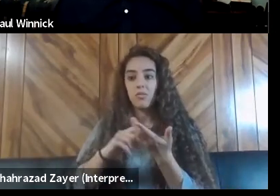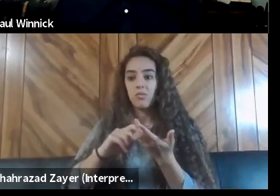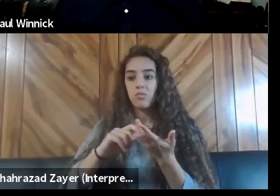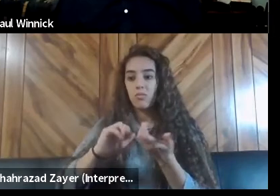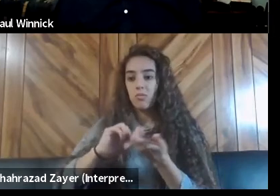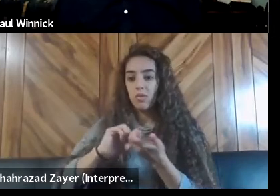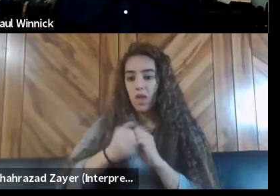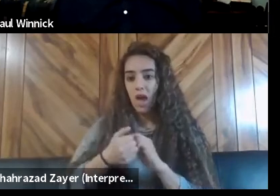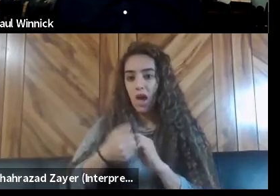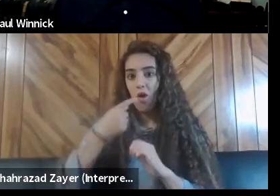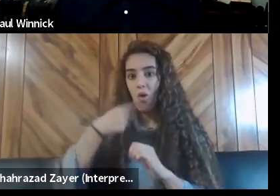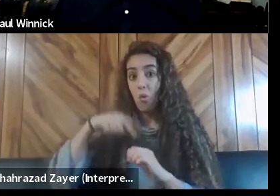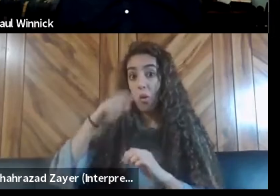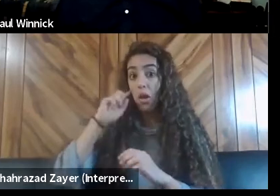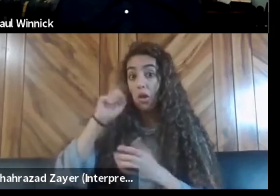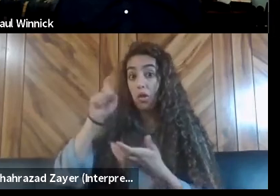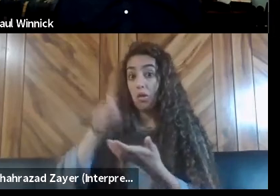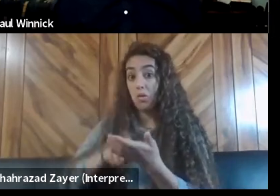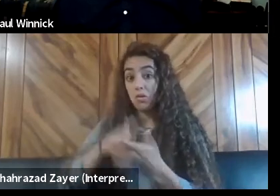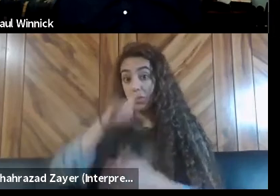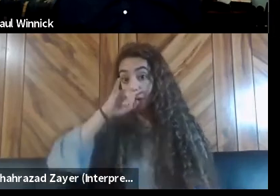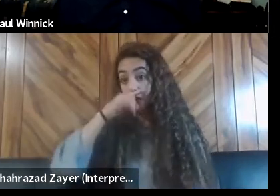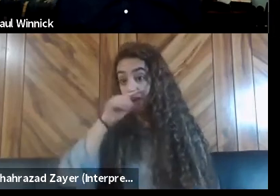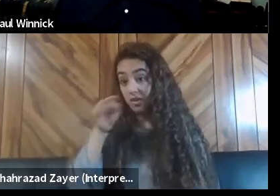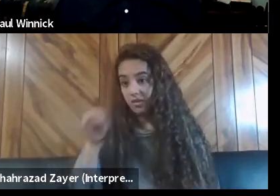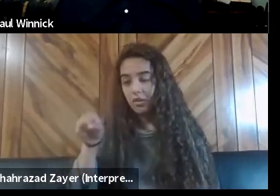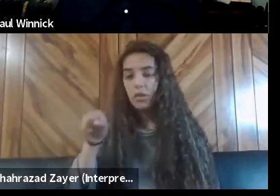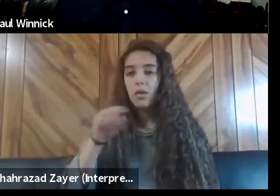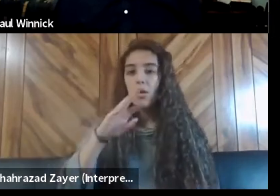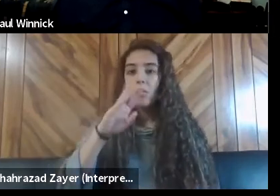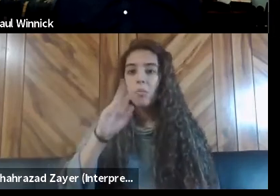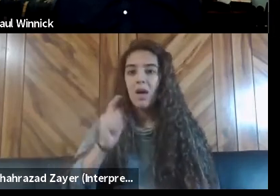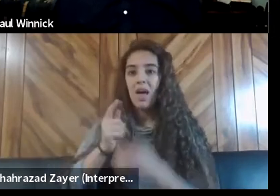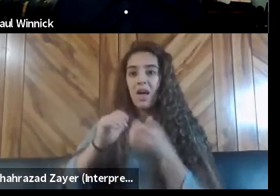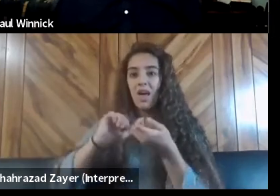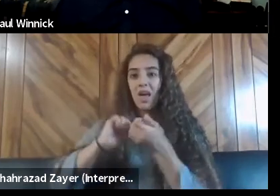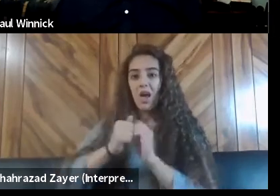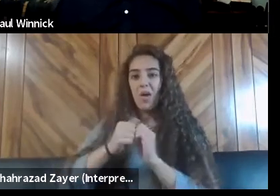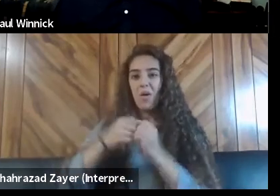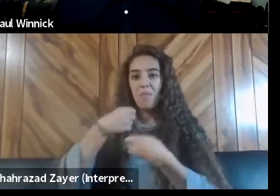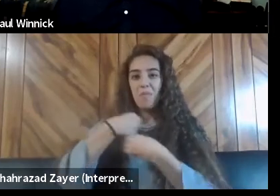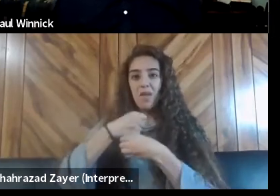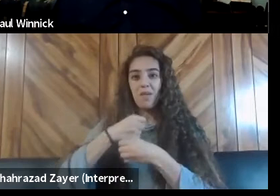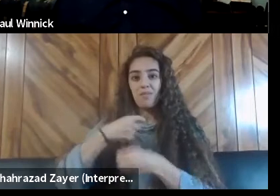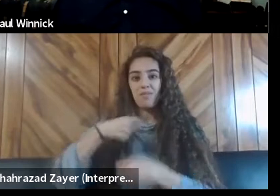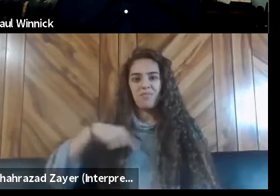feel. Because when you see them struggling, and you,